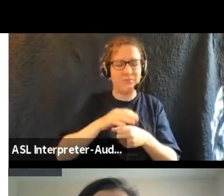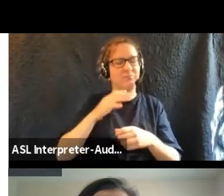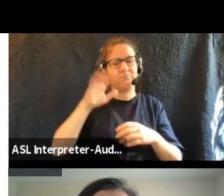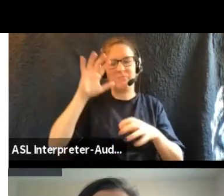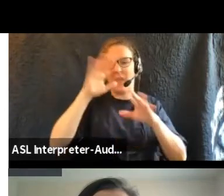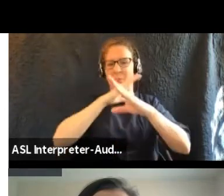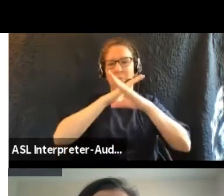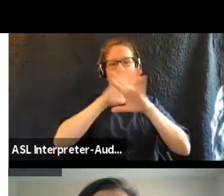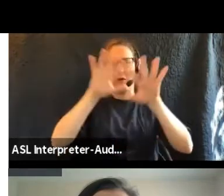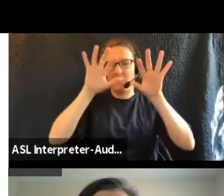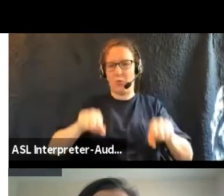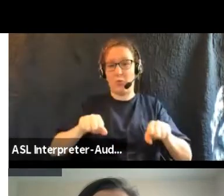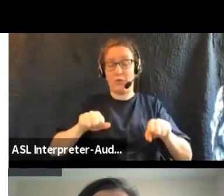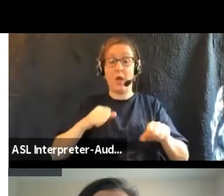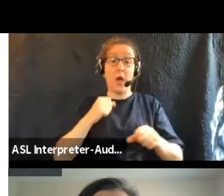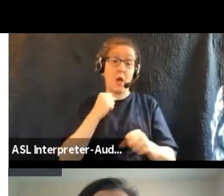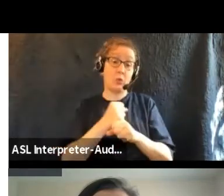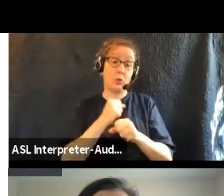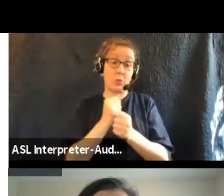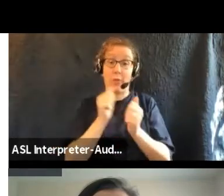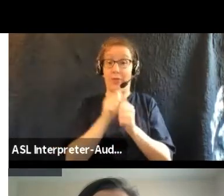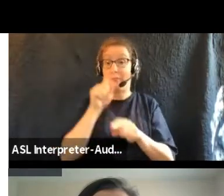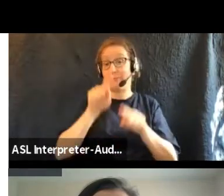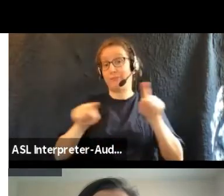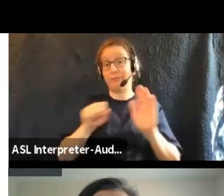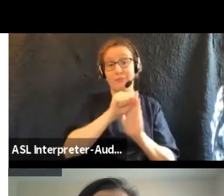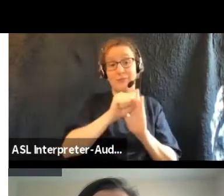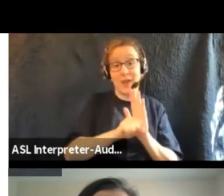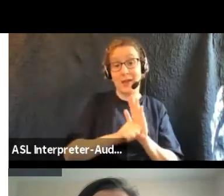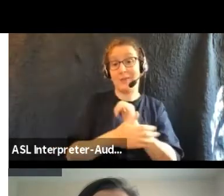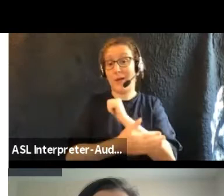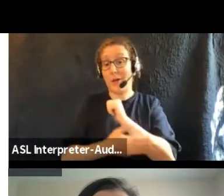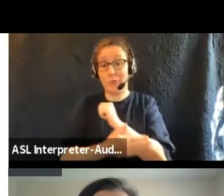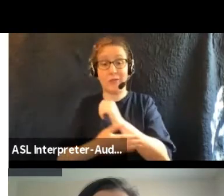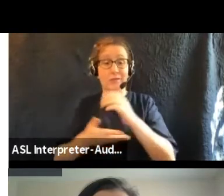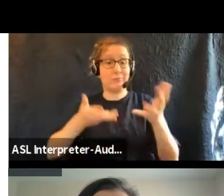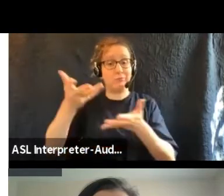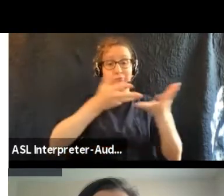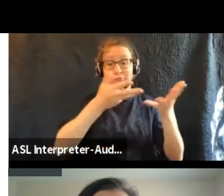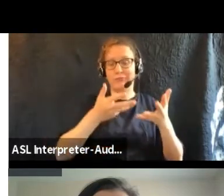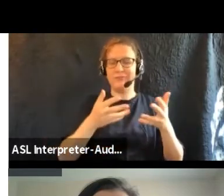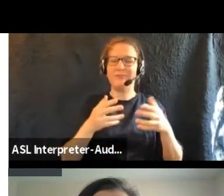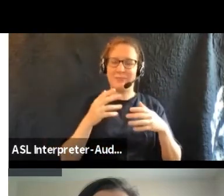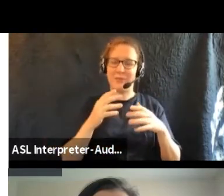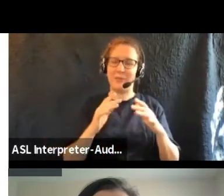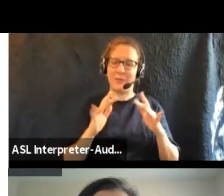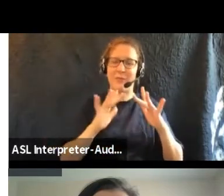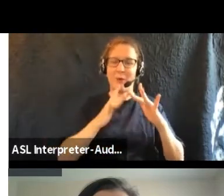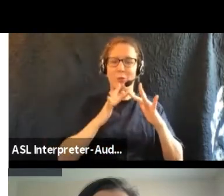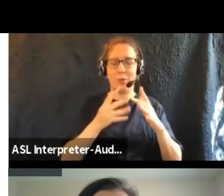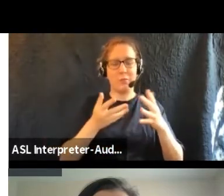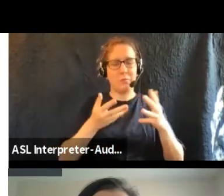And I'm really glad that I had the opportunity to do so with a virtual internship.